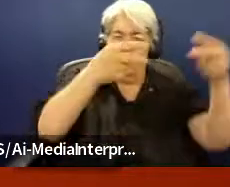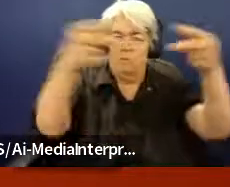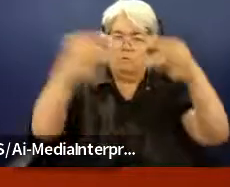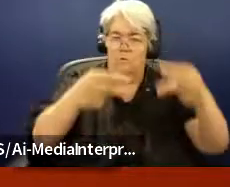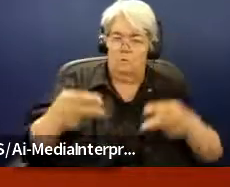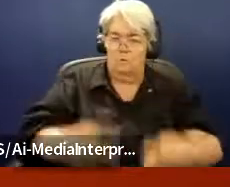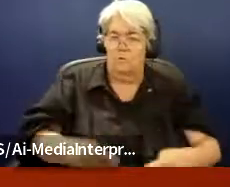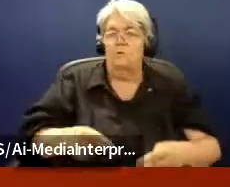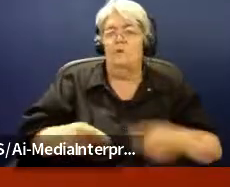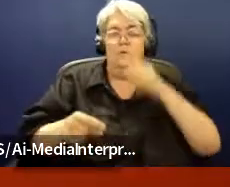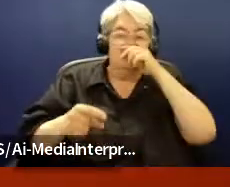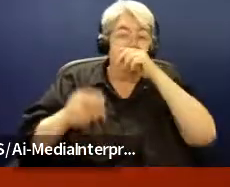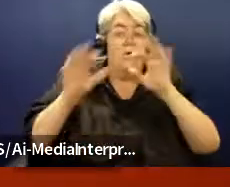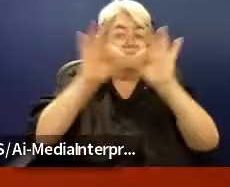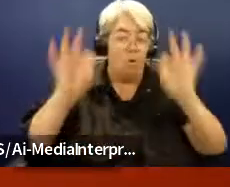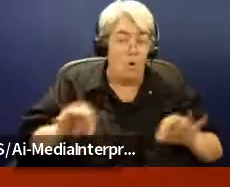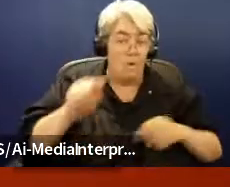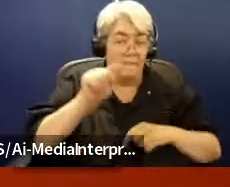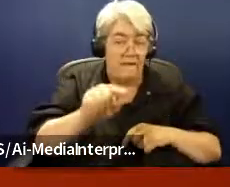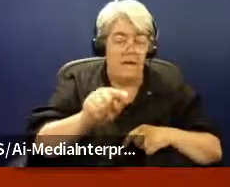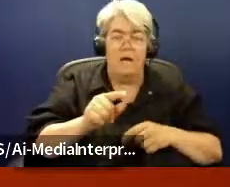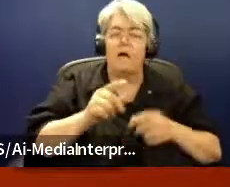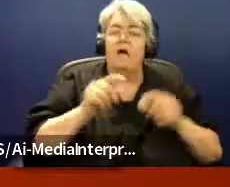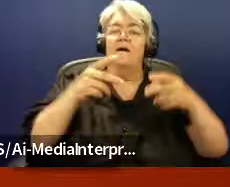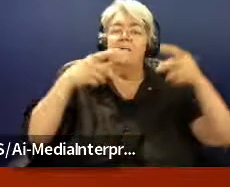that these sites are coded correctly.